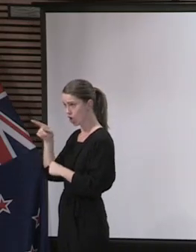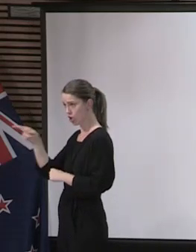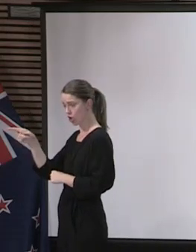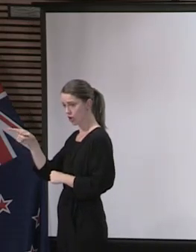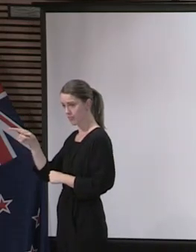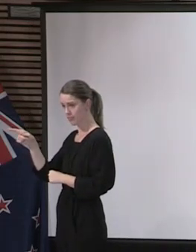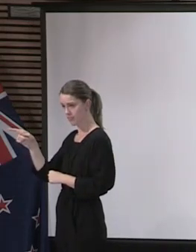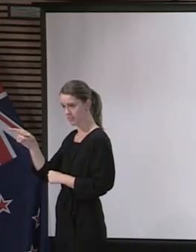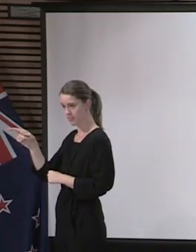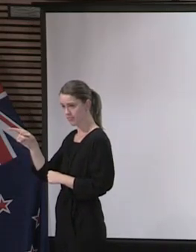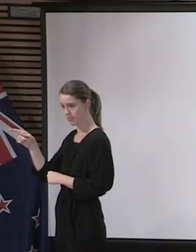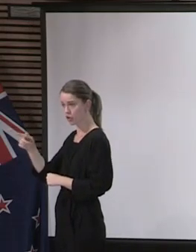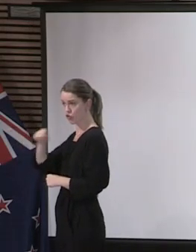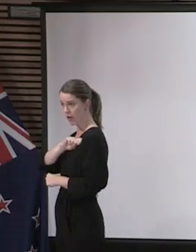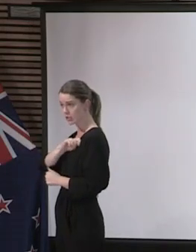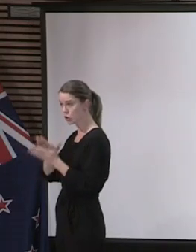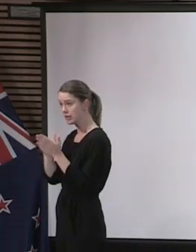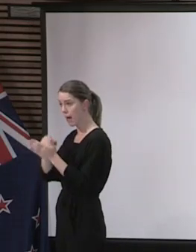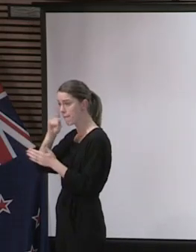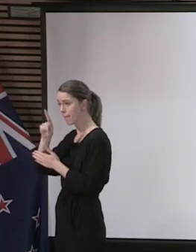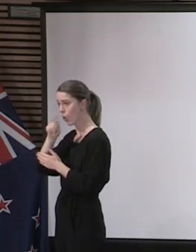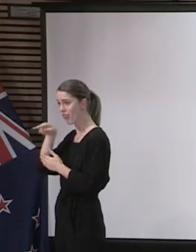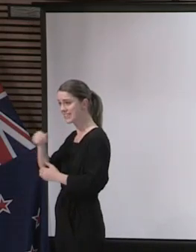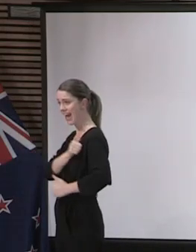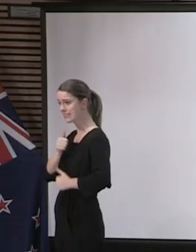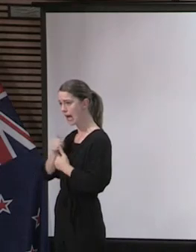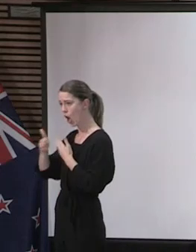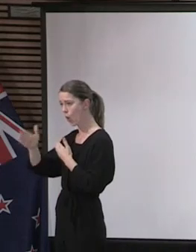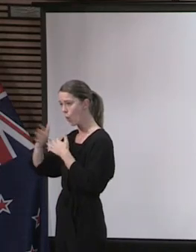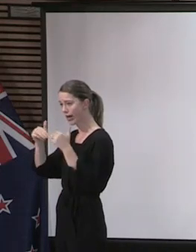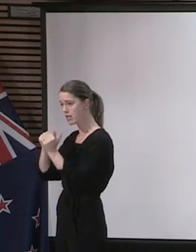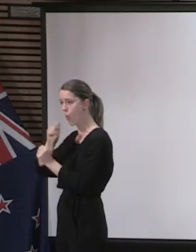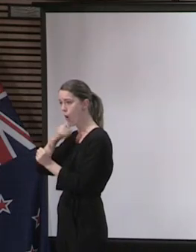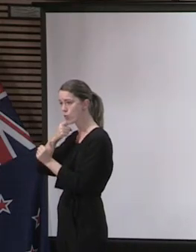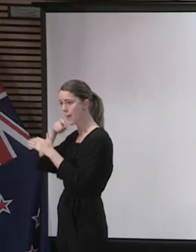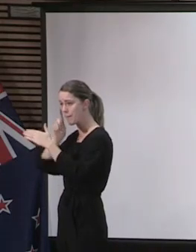global pandemic. How much of a sway